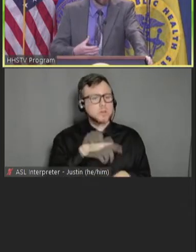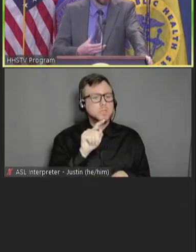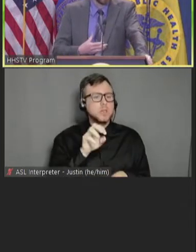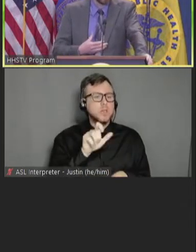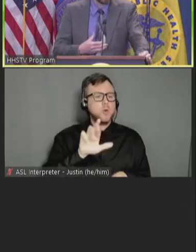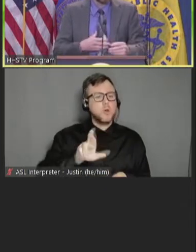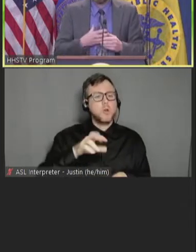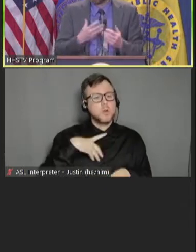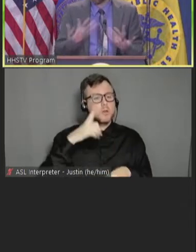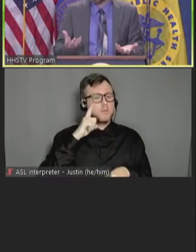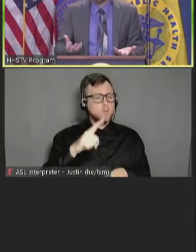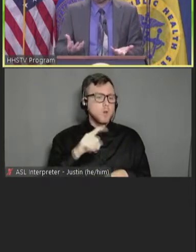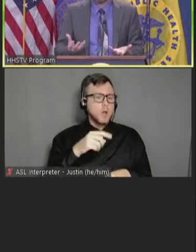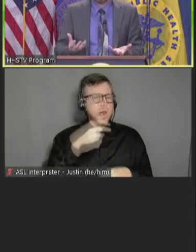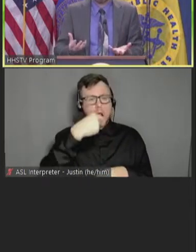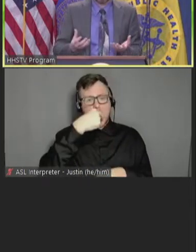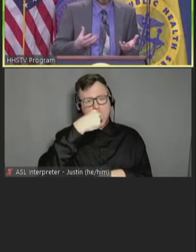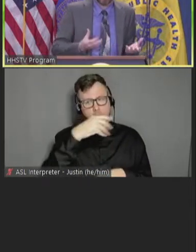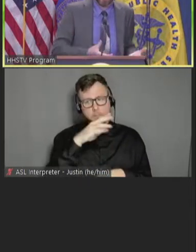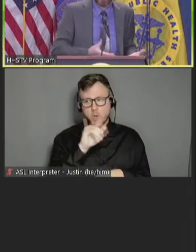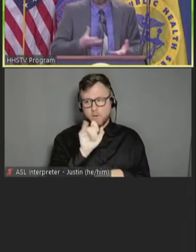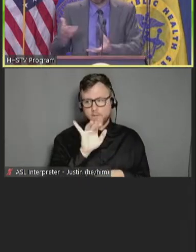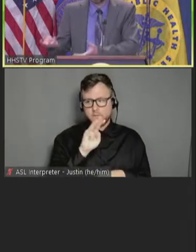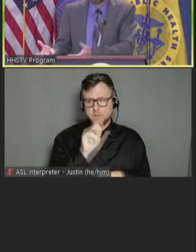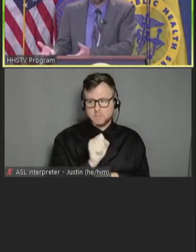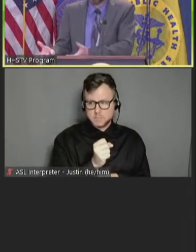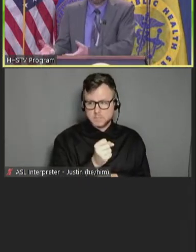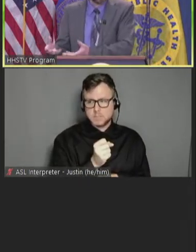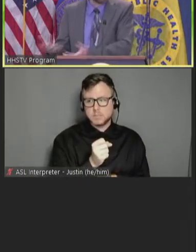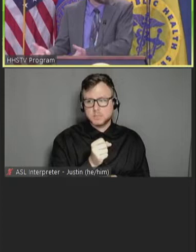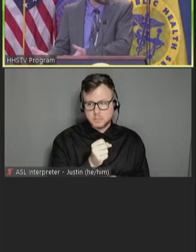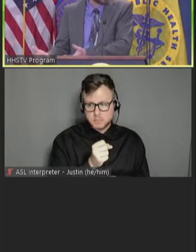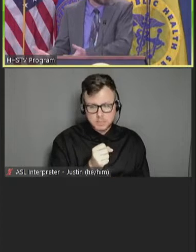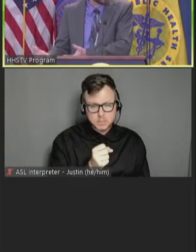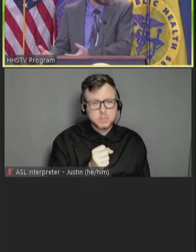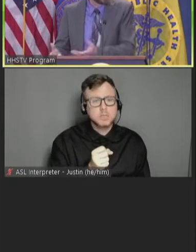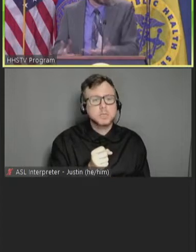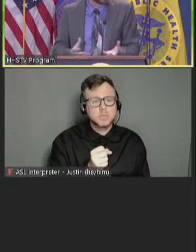can -- some of the advantages there are it can be easily distributed, so you don't have the